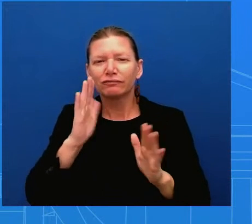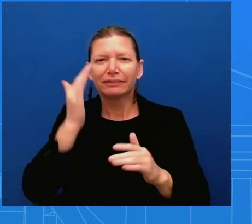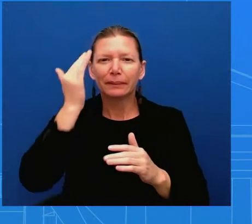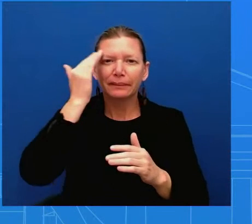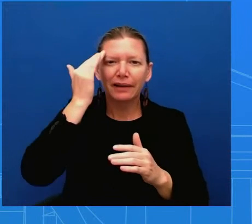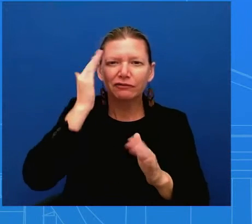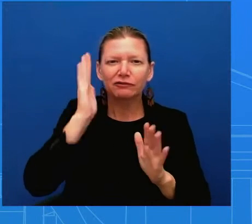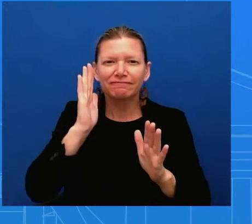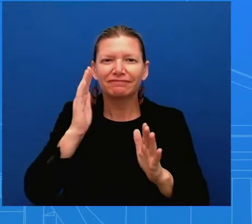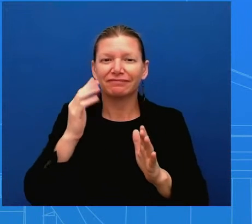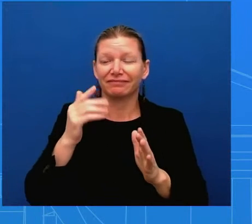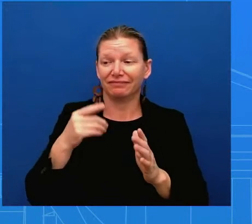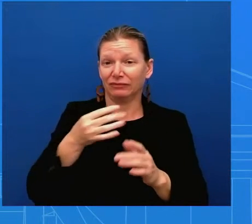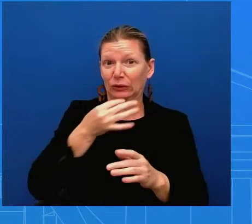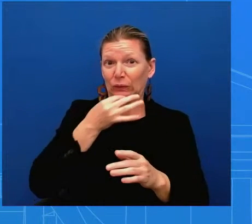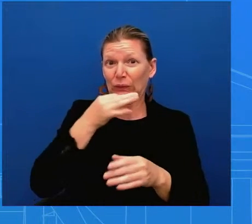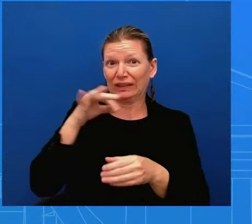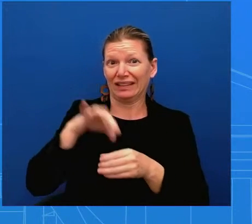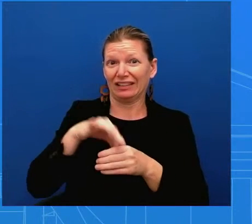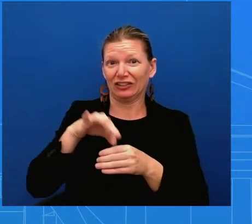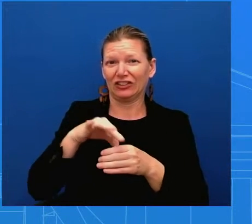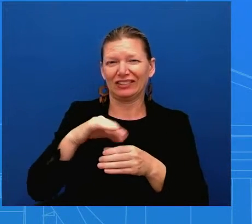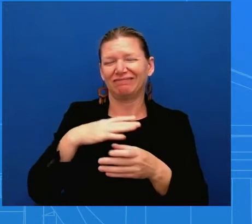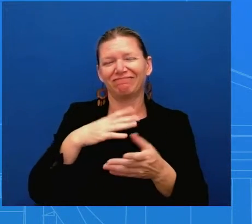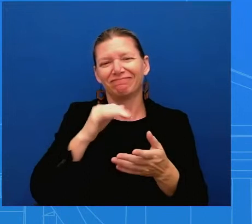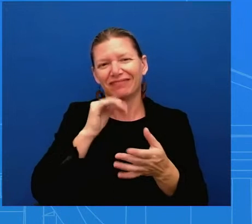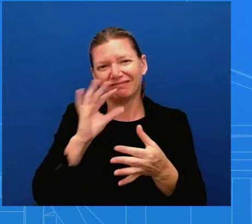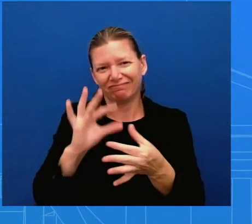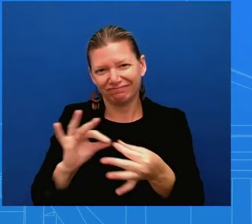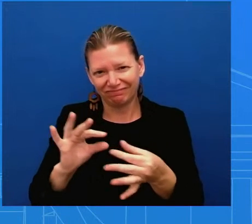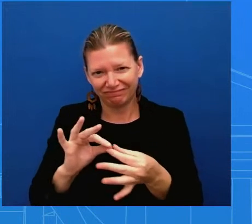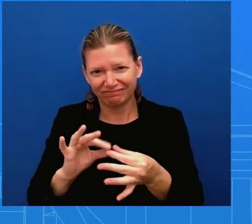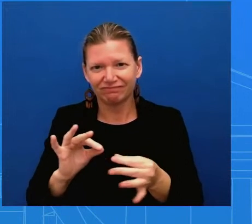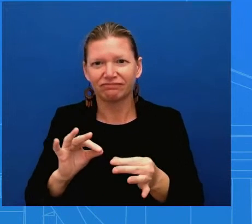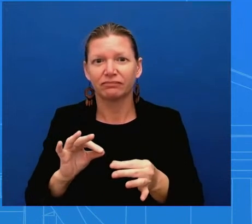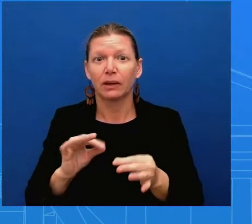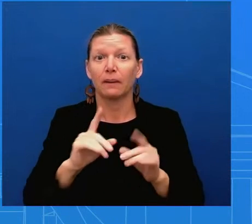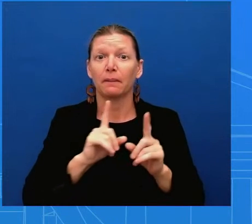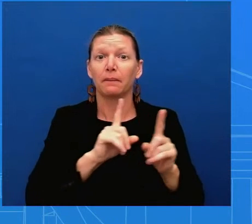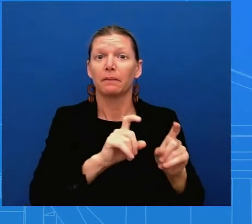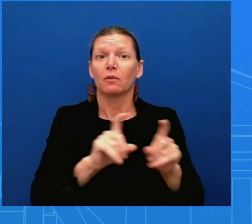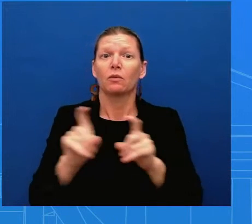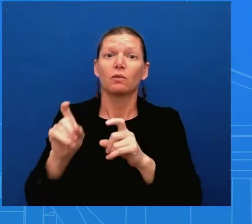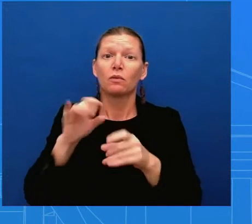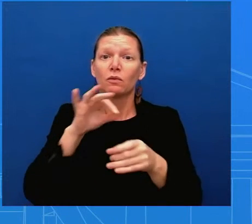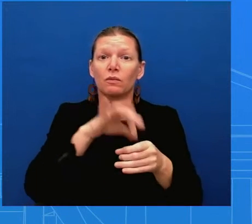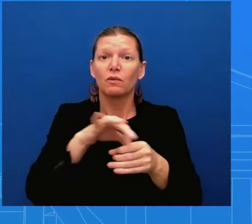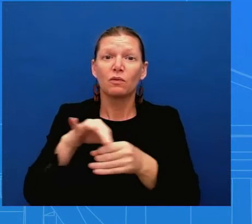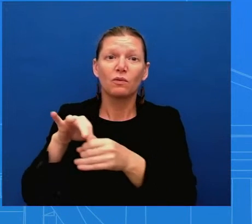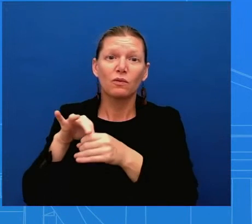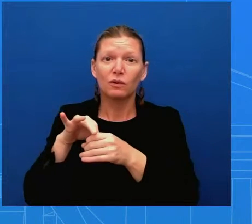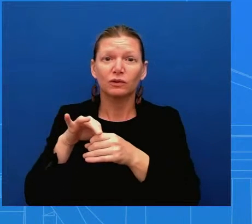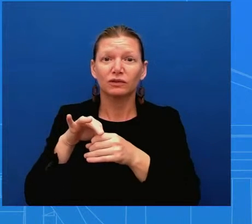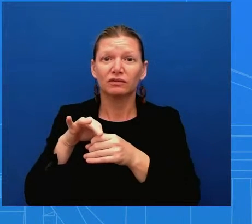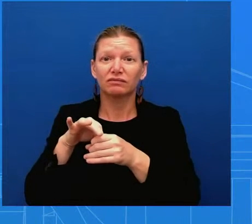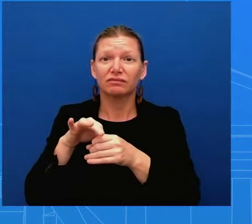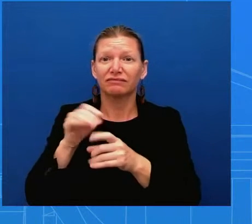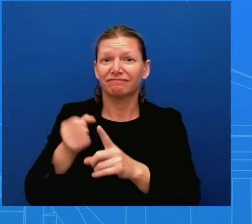2024 election or how these polls will affect the 2024 election. Going to be super mindful. But more broadly, you know,